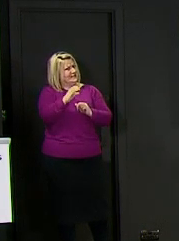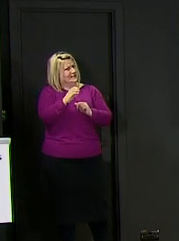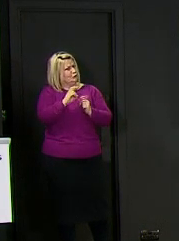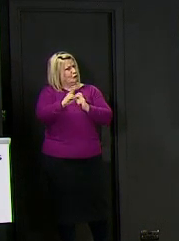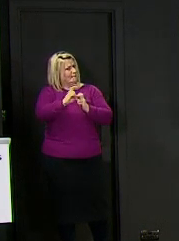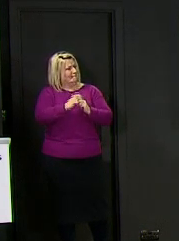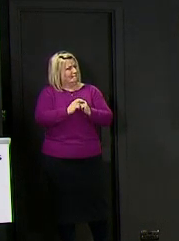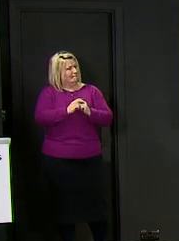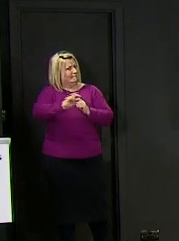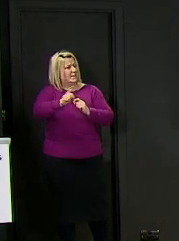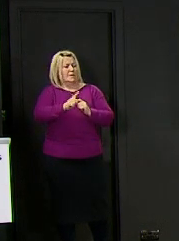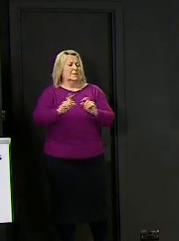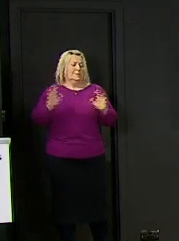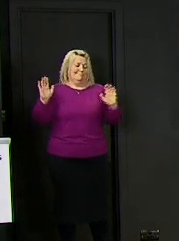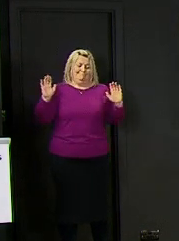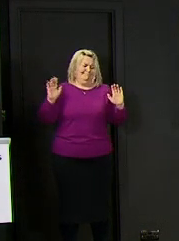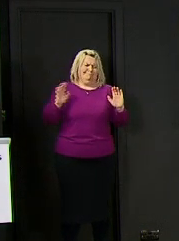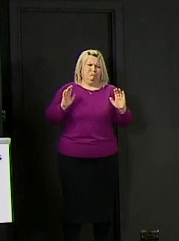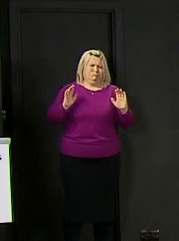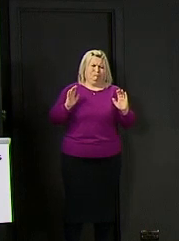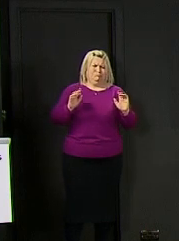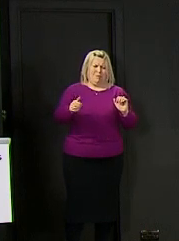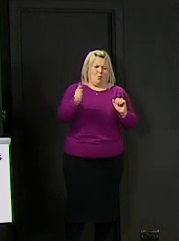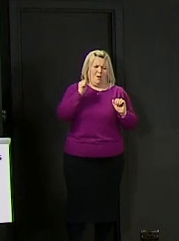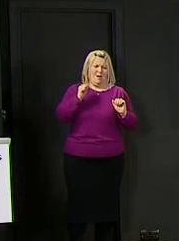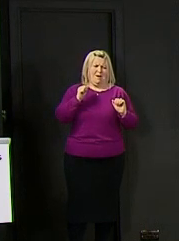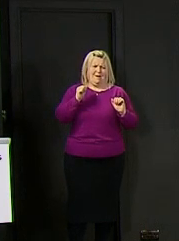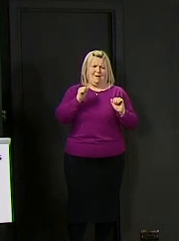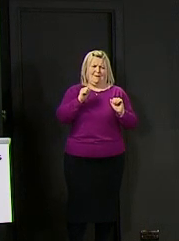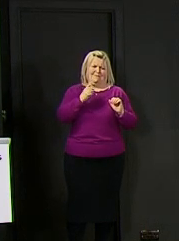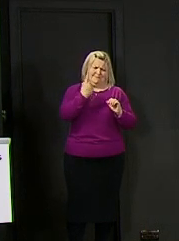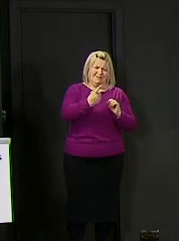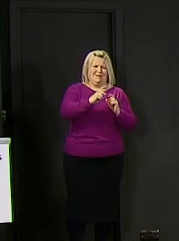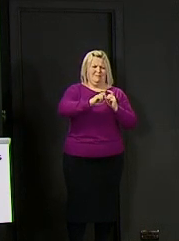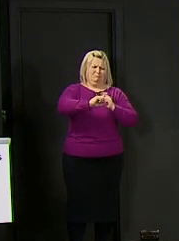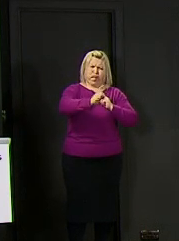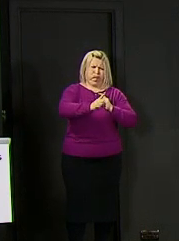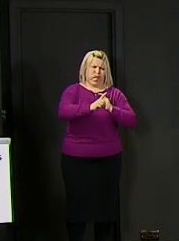No I can categorically say I wasn't aware of, any of Doctor Calderwood's trips before